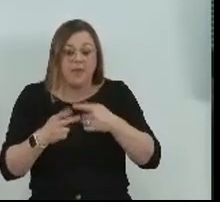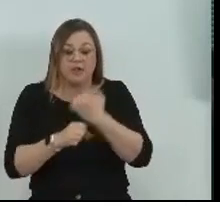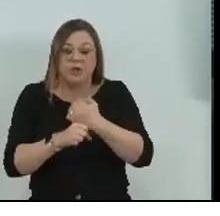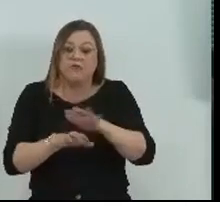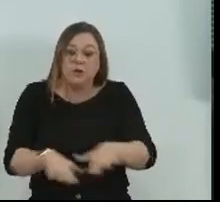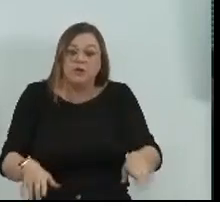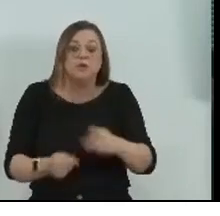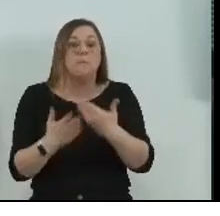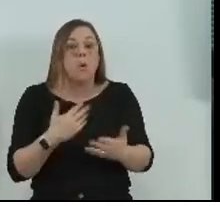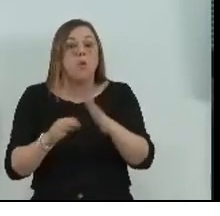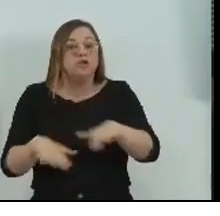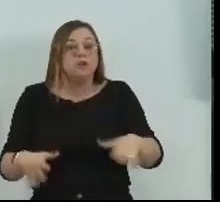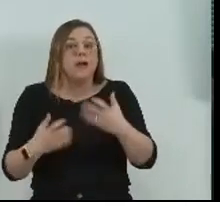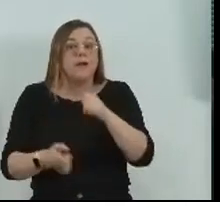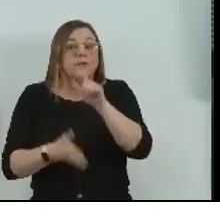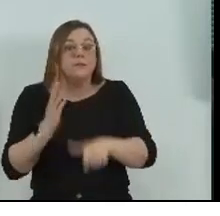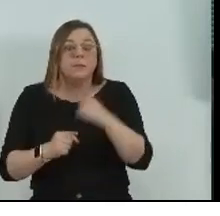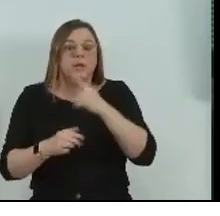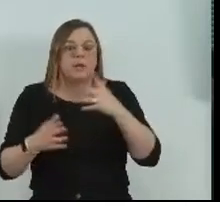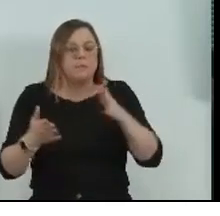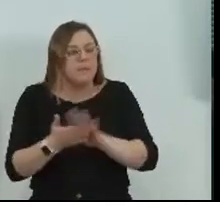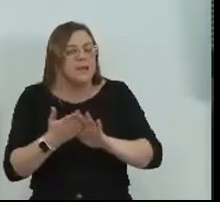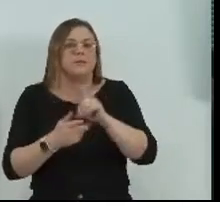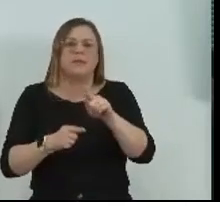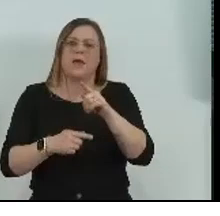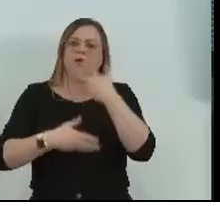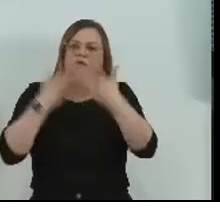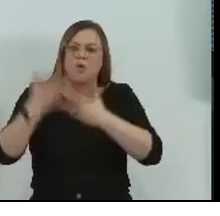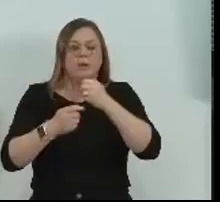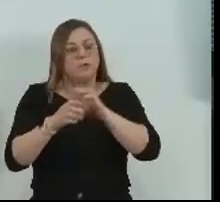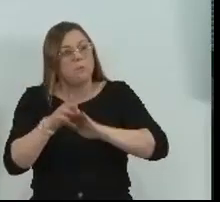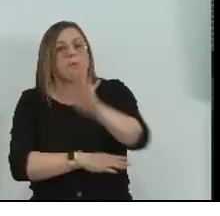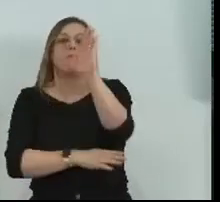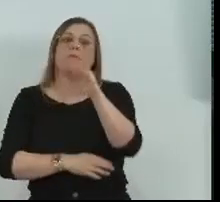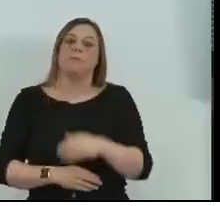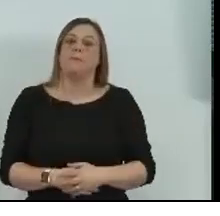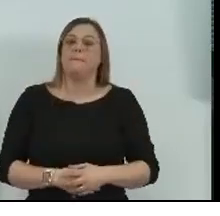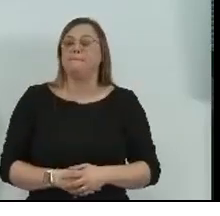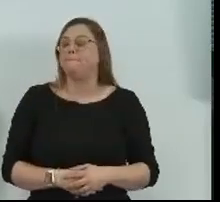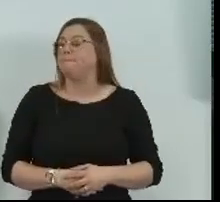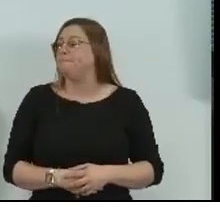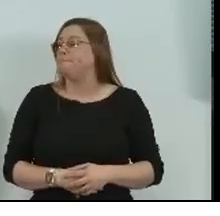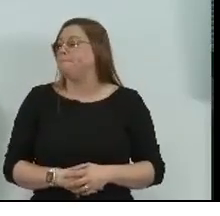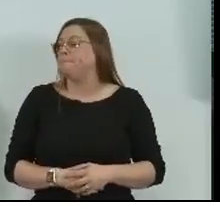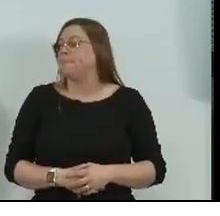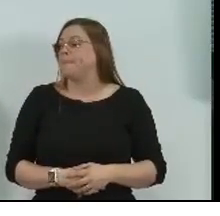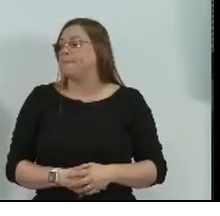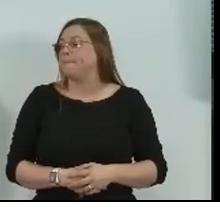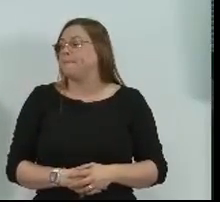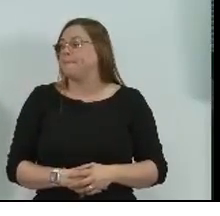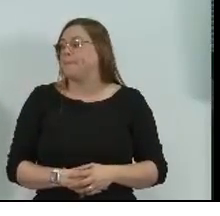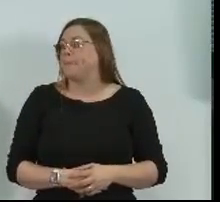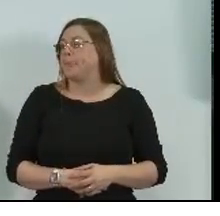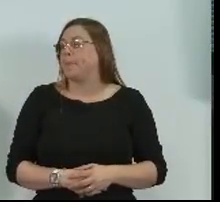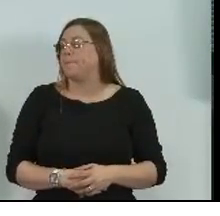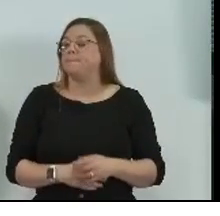kids with disabilities that are sharing even greater stories. We were, we were talking when we set the day up to be as positive